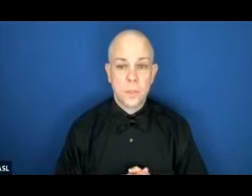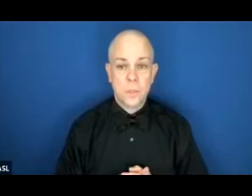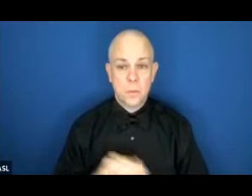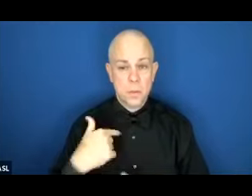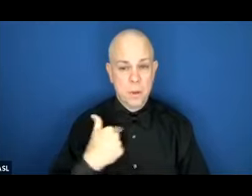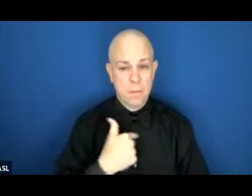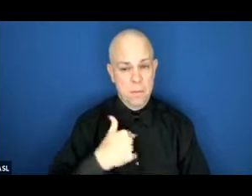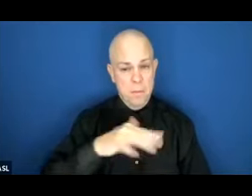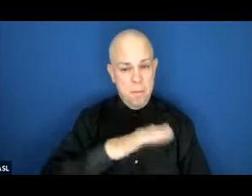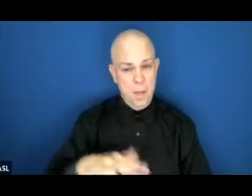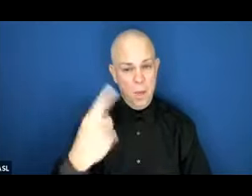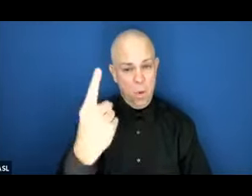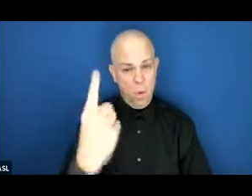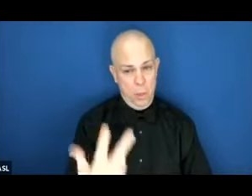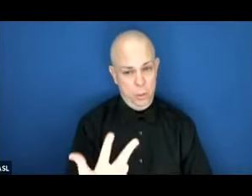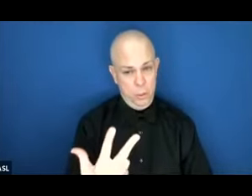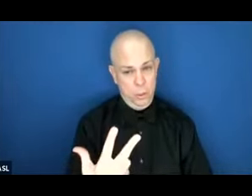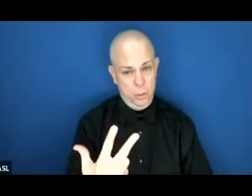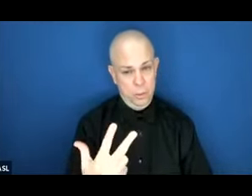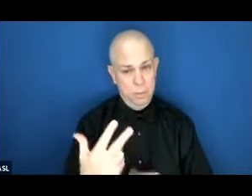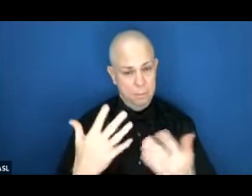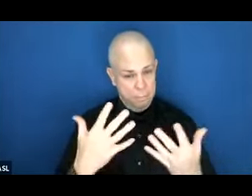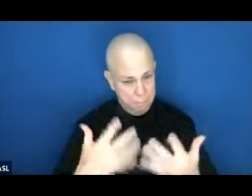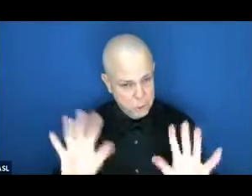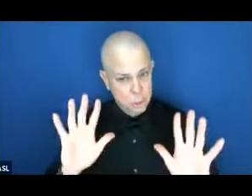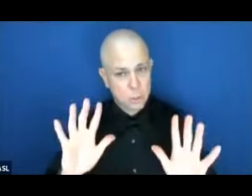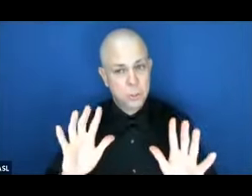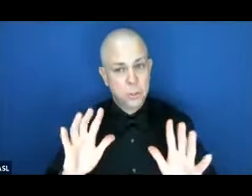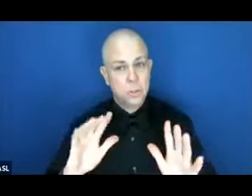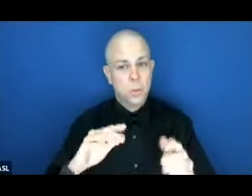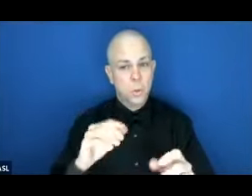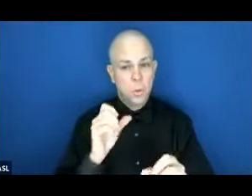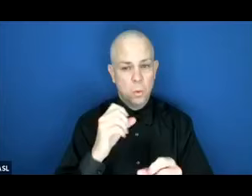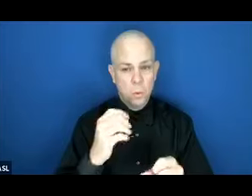with our heavy equipment work uh to be able to really shore up that indirect